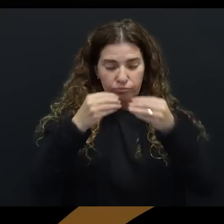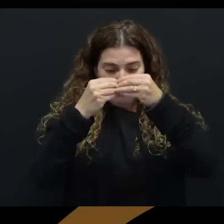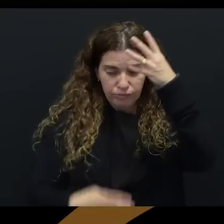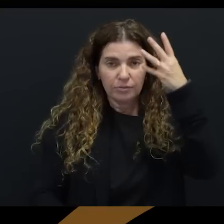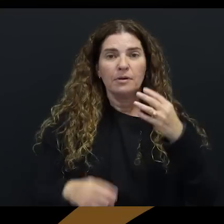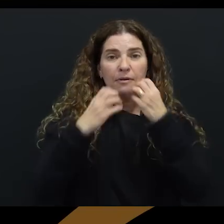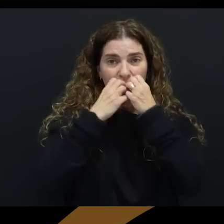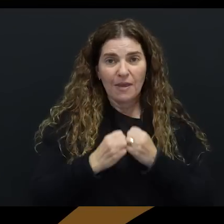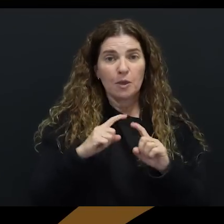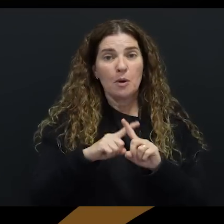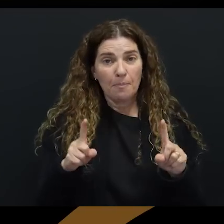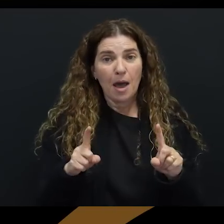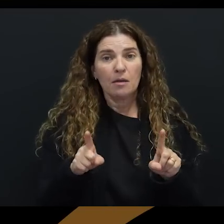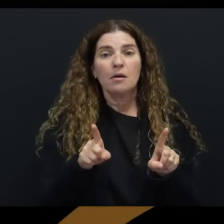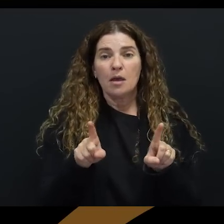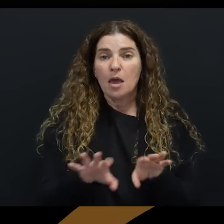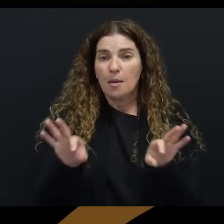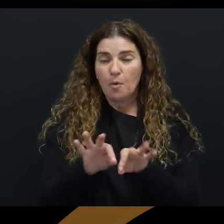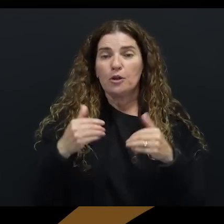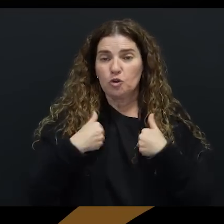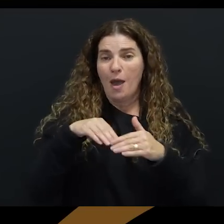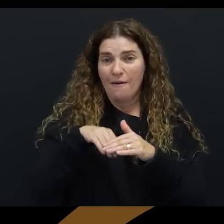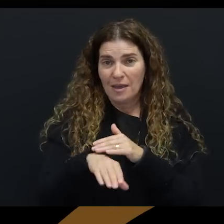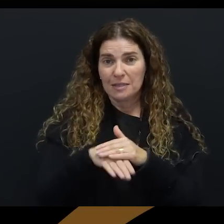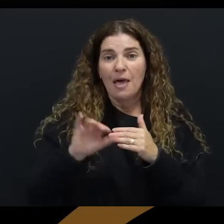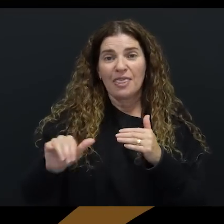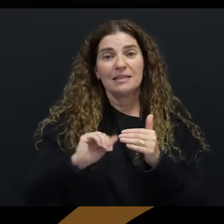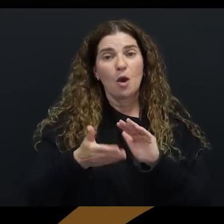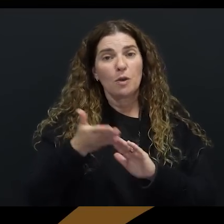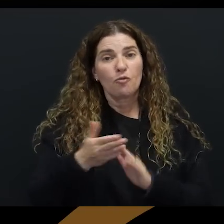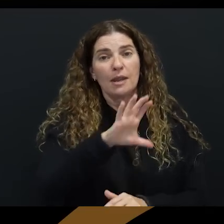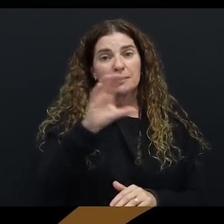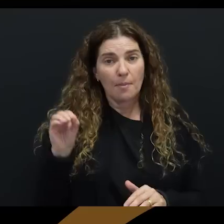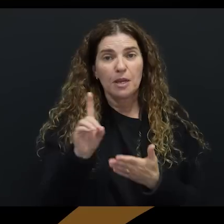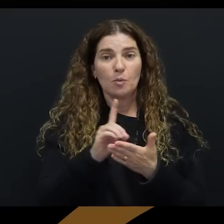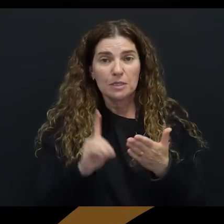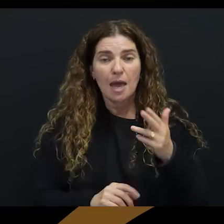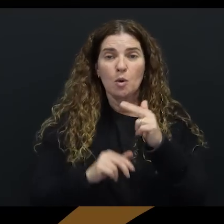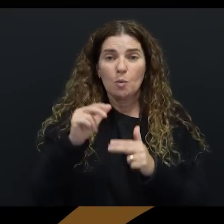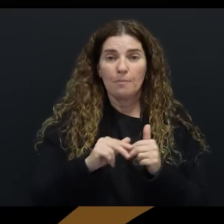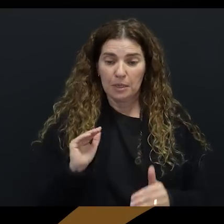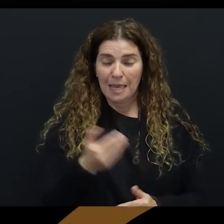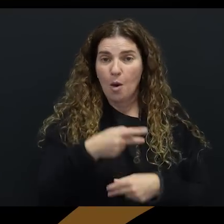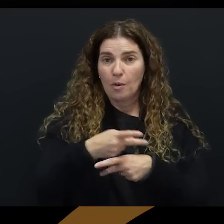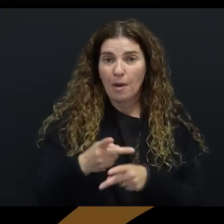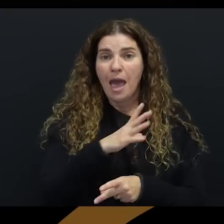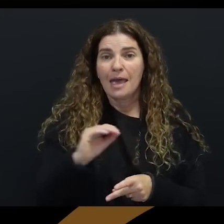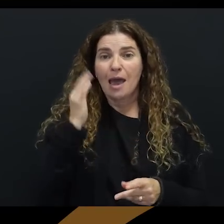into everything we do at Apple. Guiding how we operate as a company, how we design and build our products, and how we show up in the world around us.